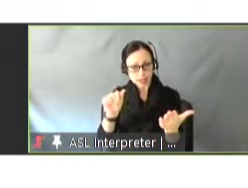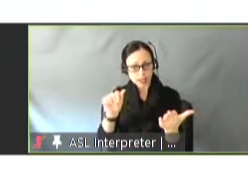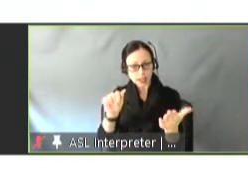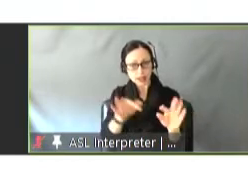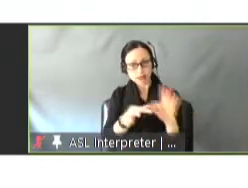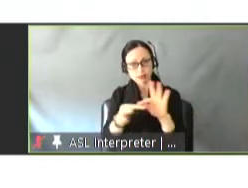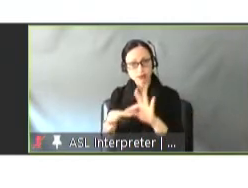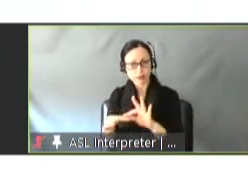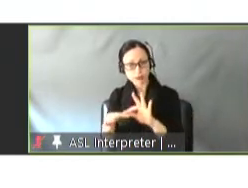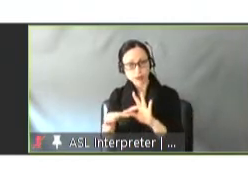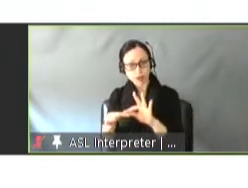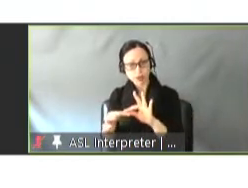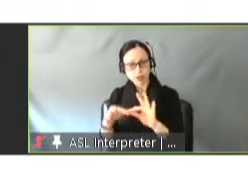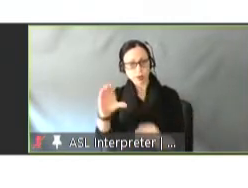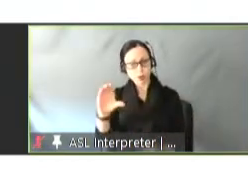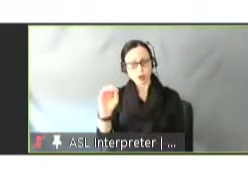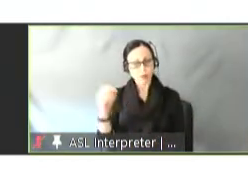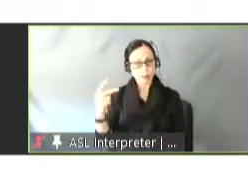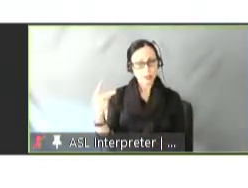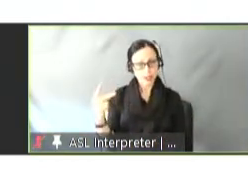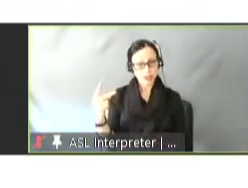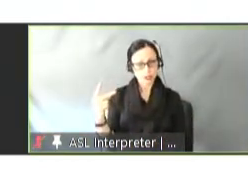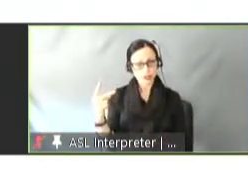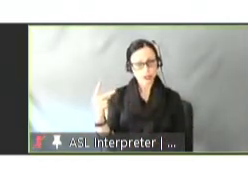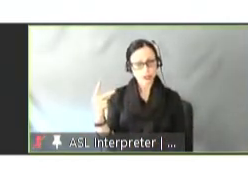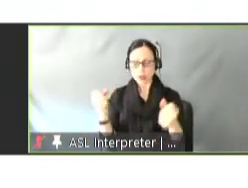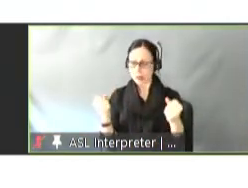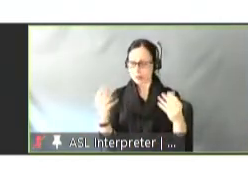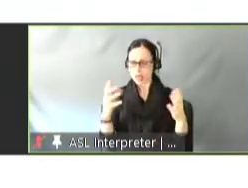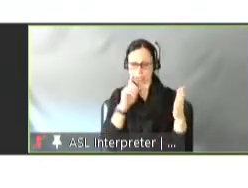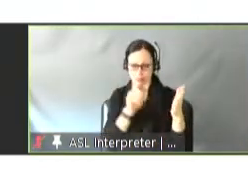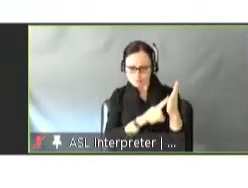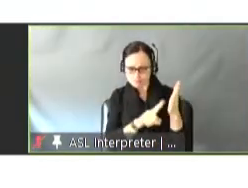protection largely for most of -- many of the studies that I did when I was at the Vaccine